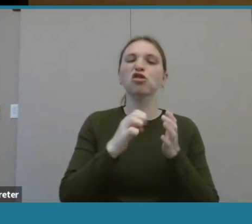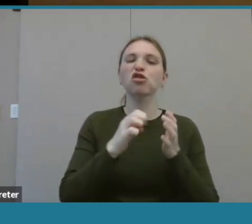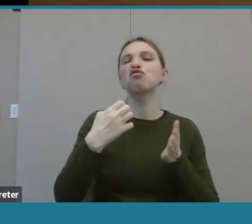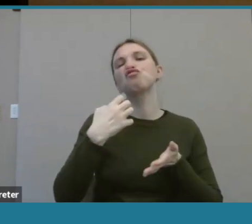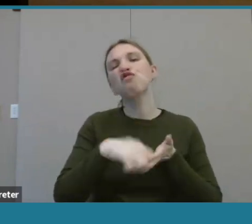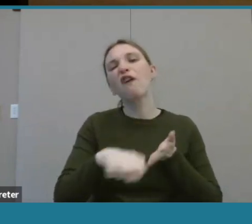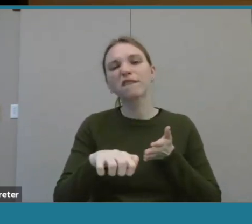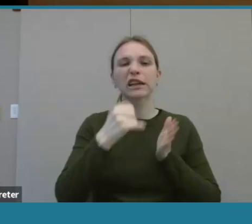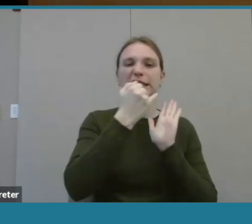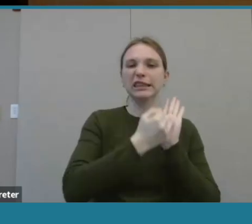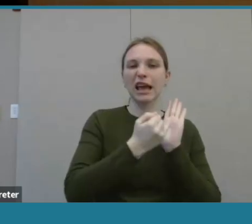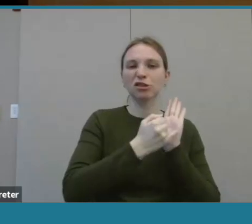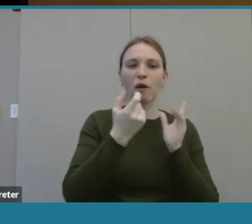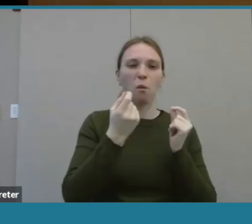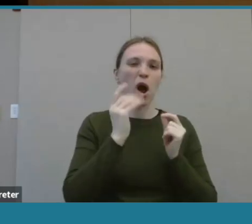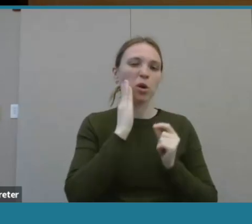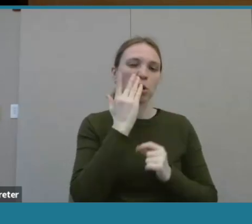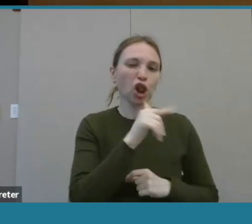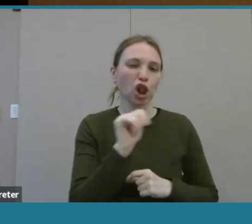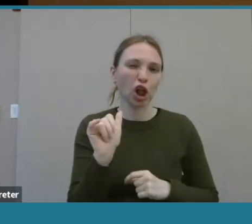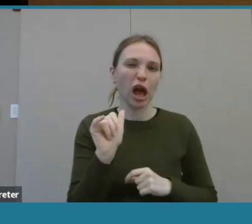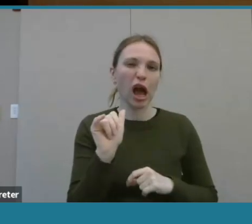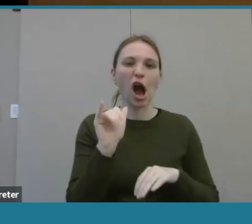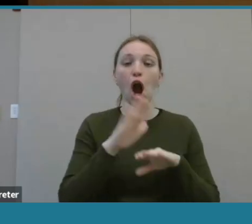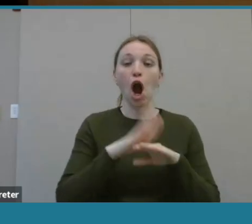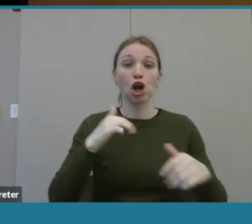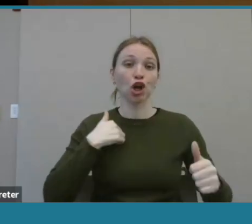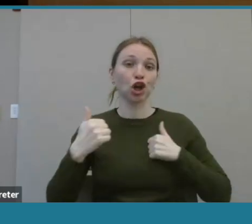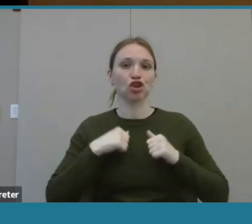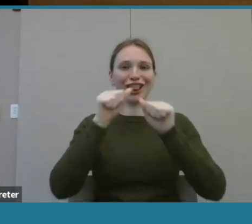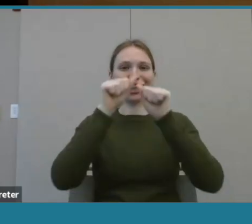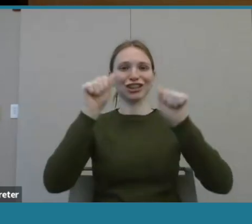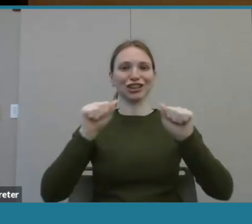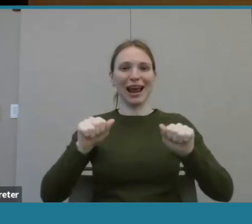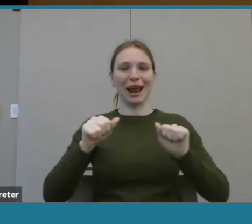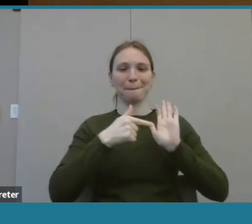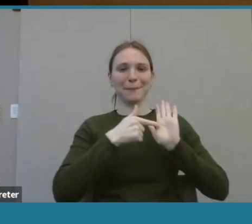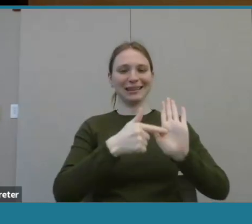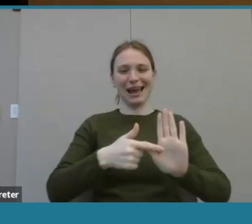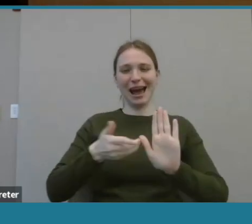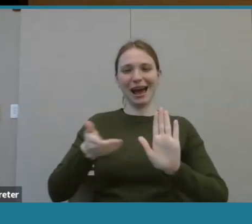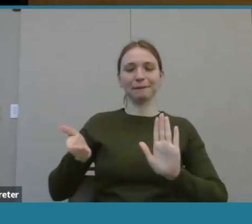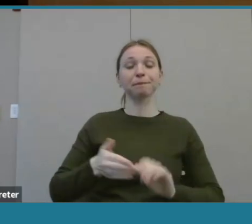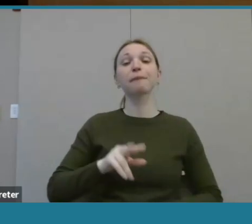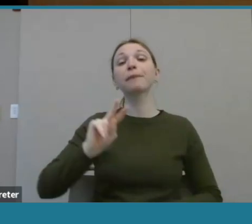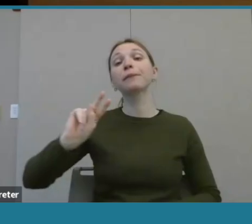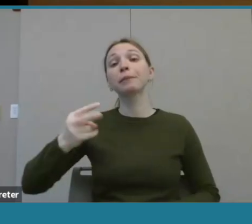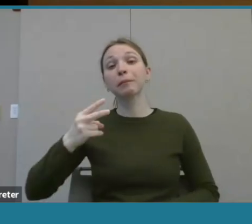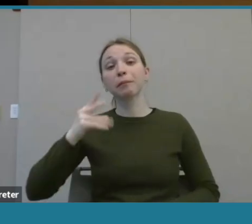this might look like on a gorilla-shaped sign. And then the second picture in this is what we actually prototyped.